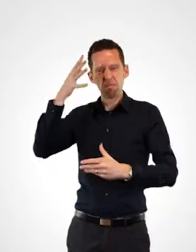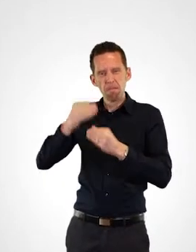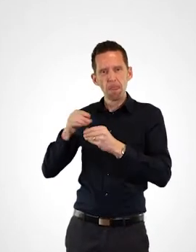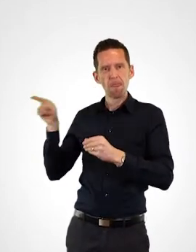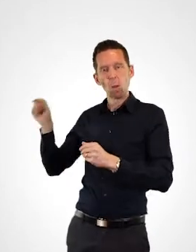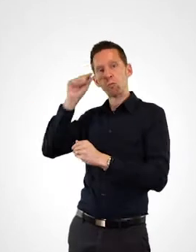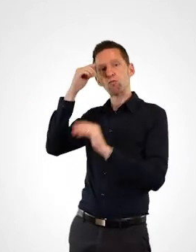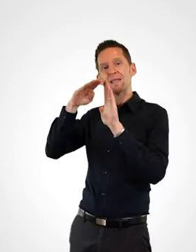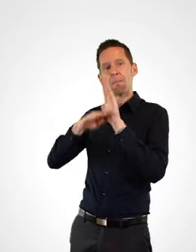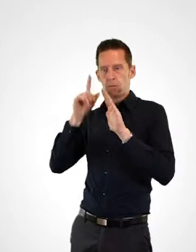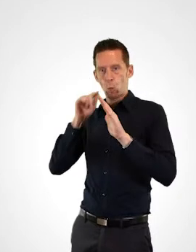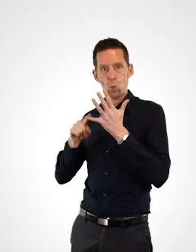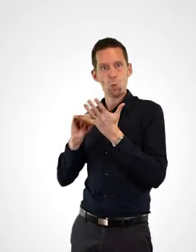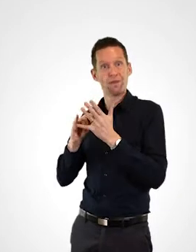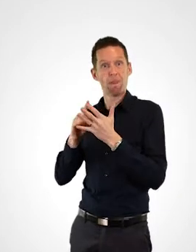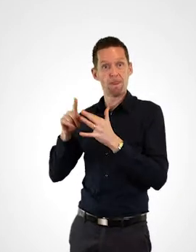some of those principles into practice